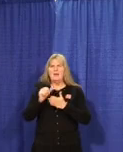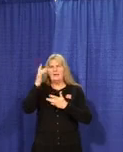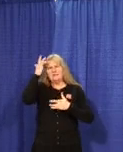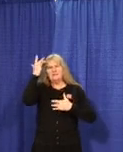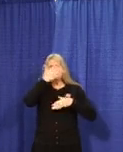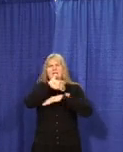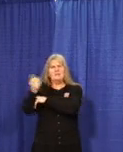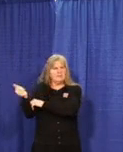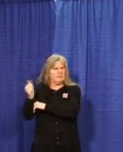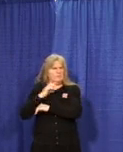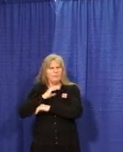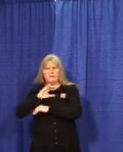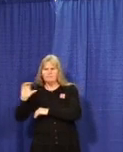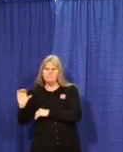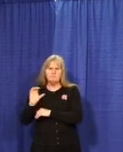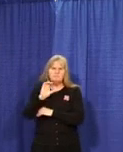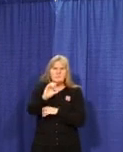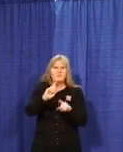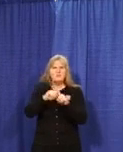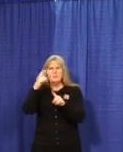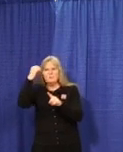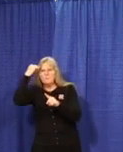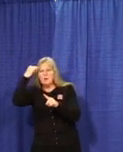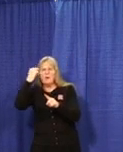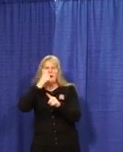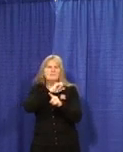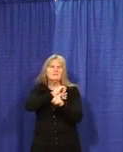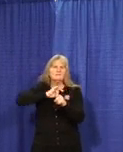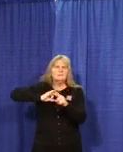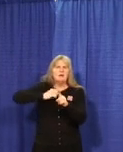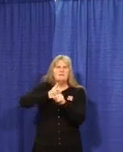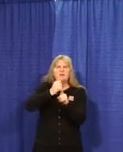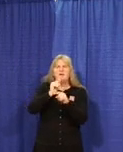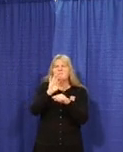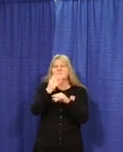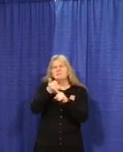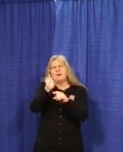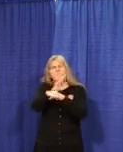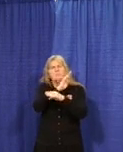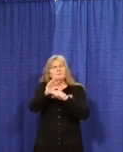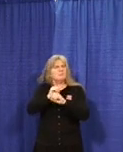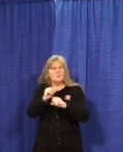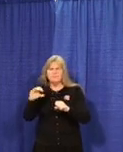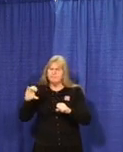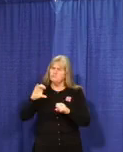available for employers and individuals who are self-employed. For those who might have been